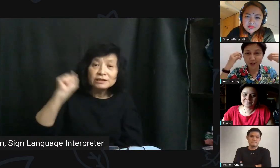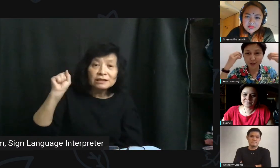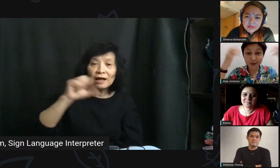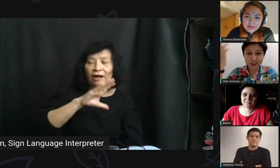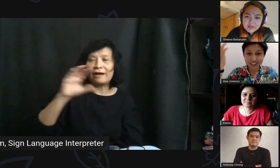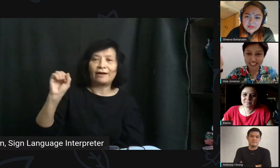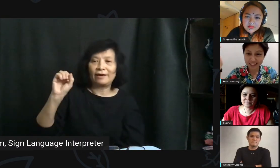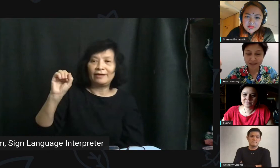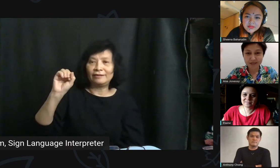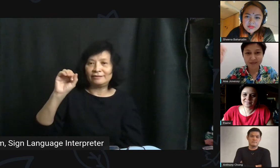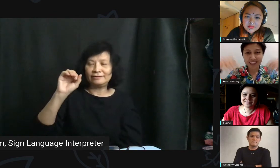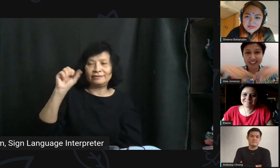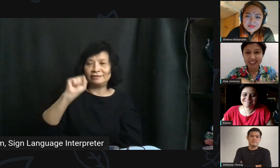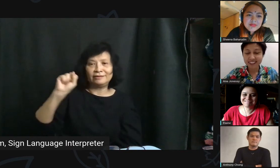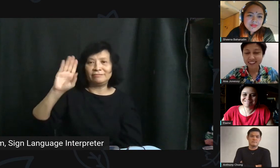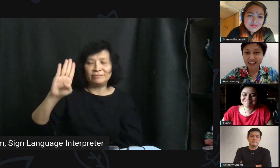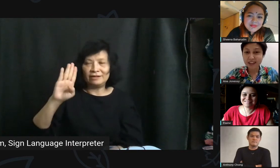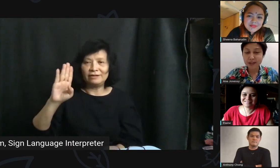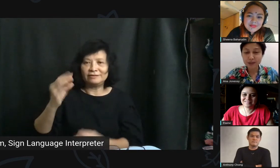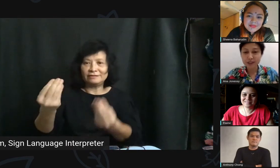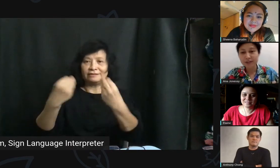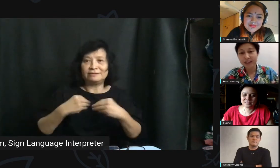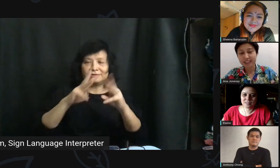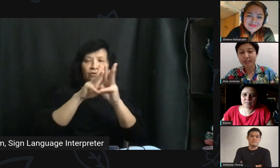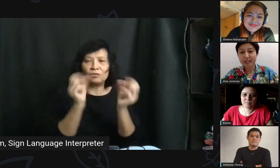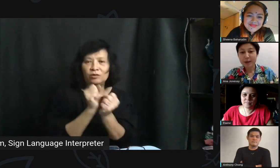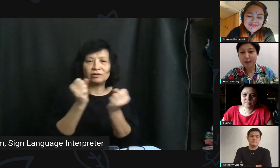so foreign to me. But yeah, it was really fun.